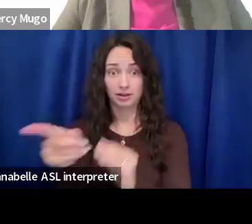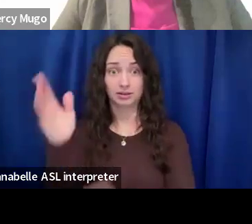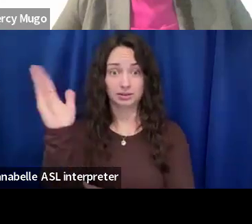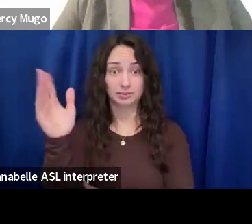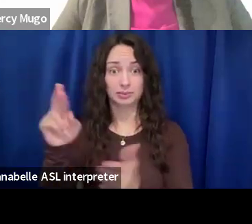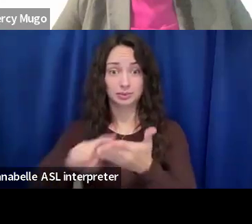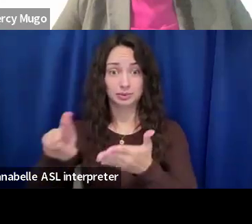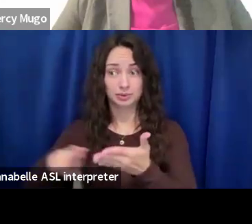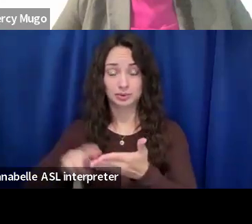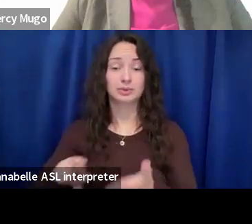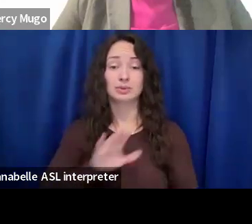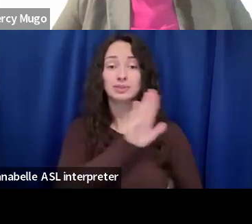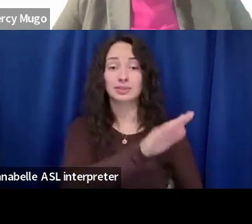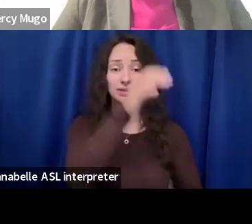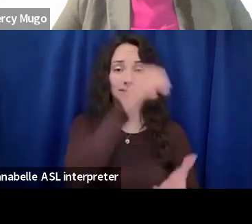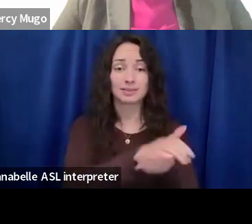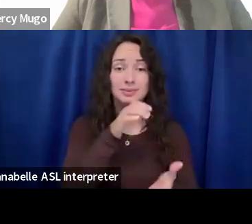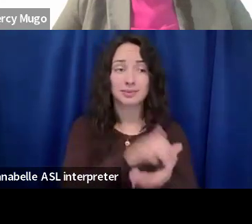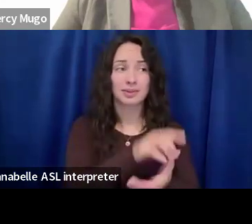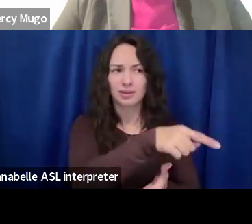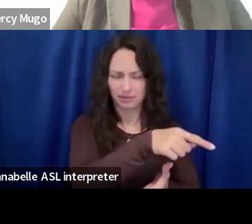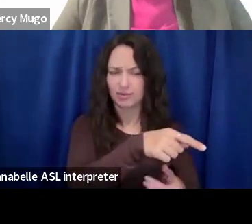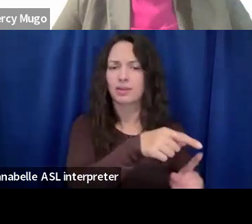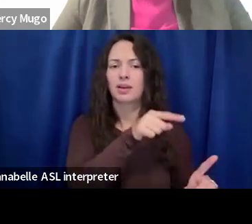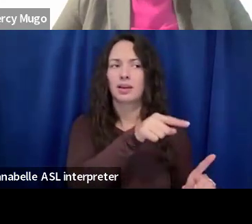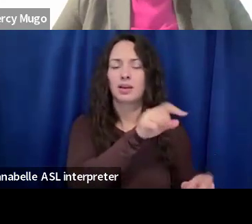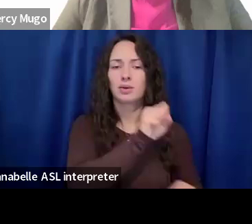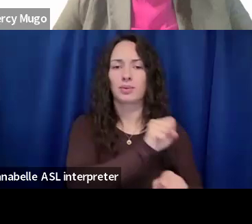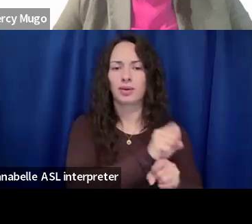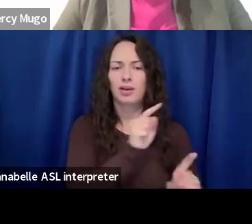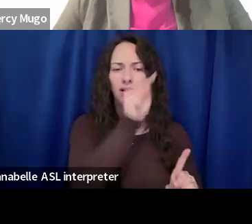their significant other got a job out of state and they have to move.